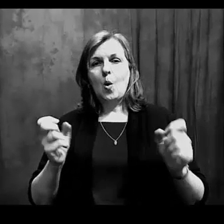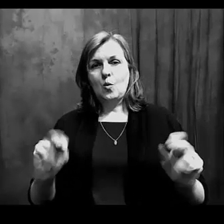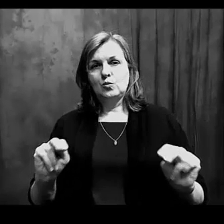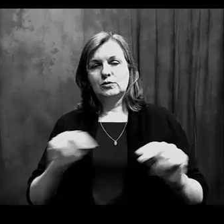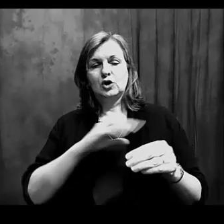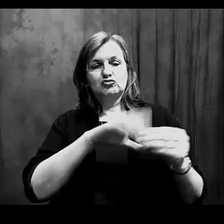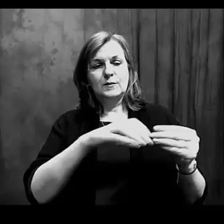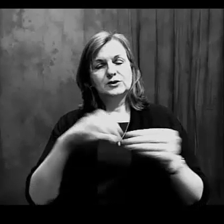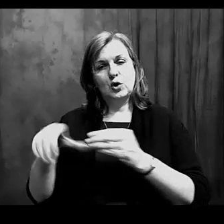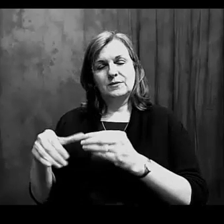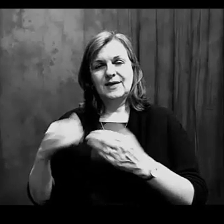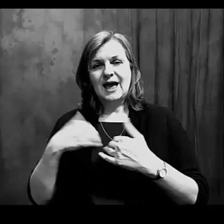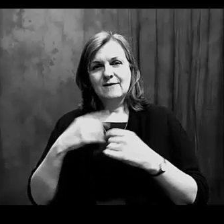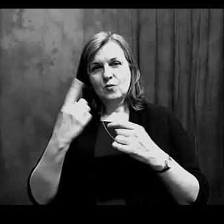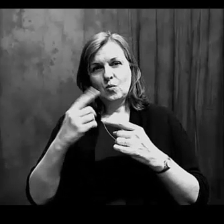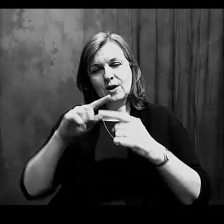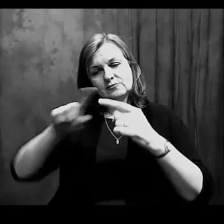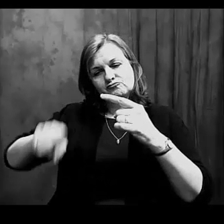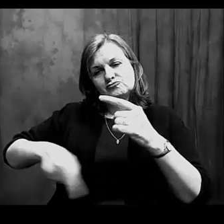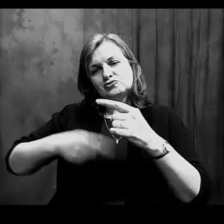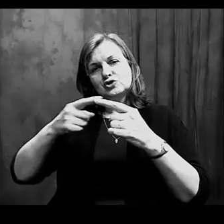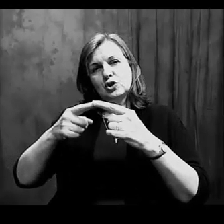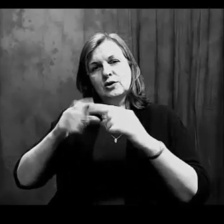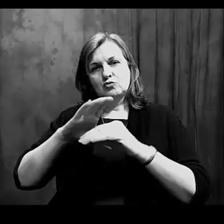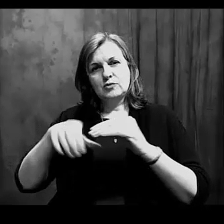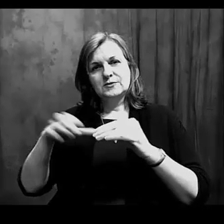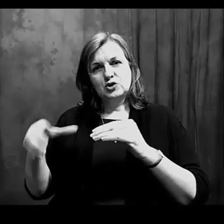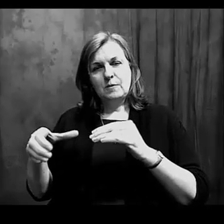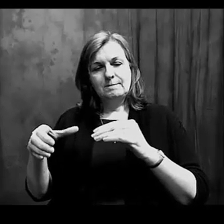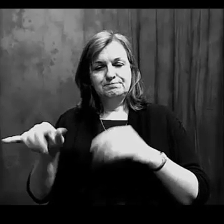so they have singular circle chromosomes